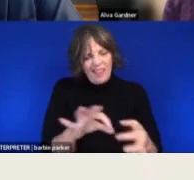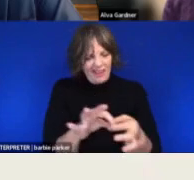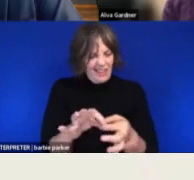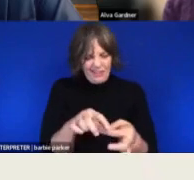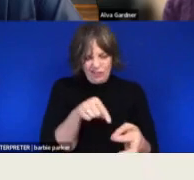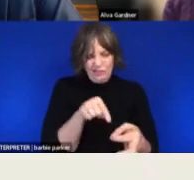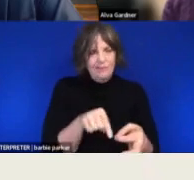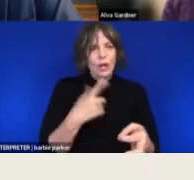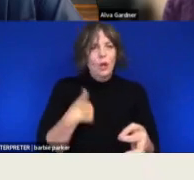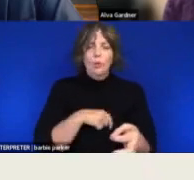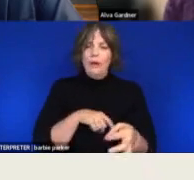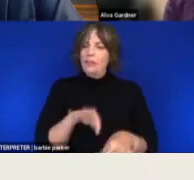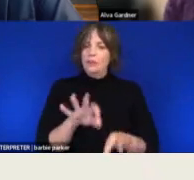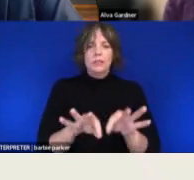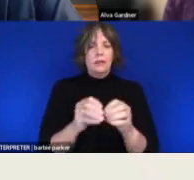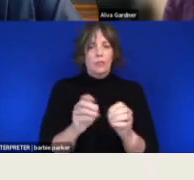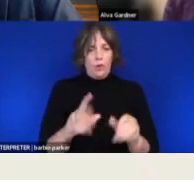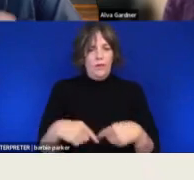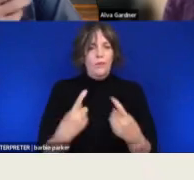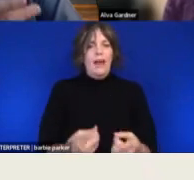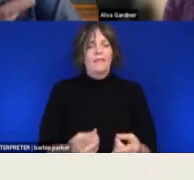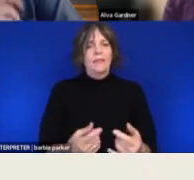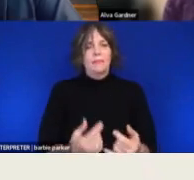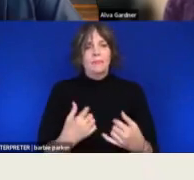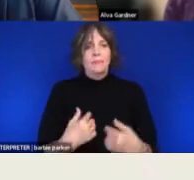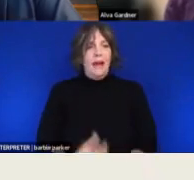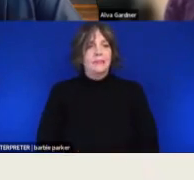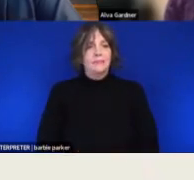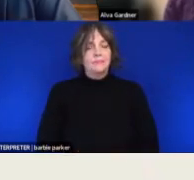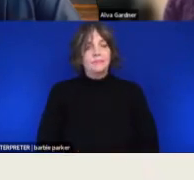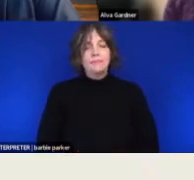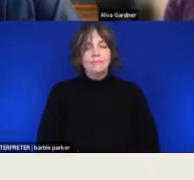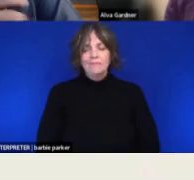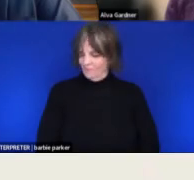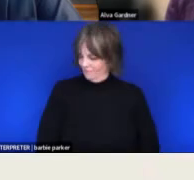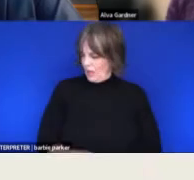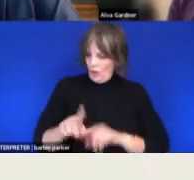we need to discover more than we have in the past. We need to ask different questions. We need to